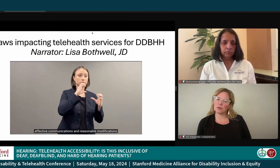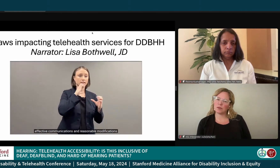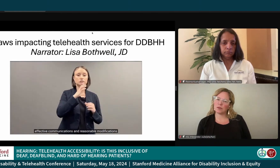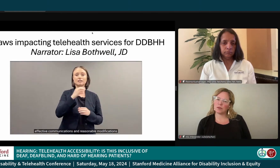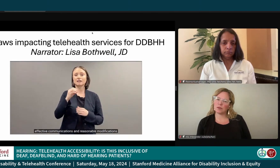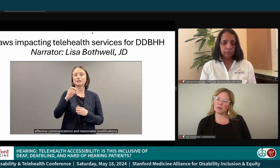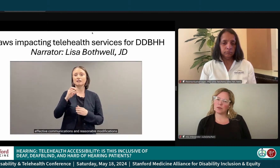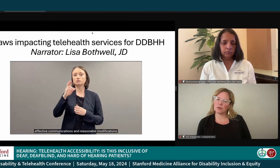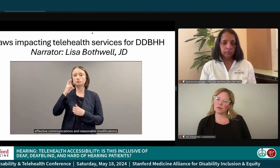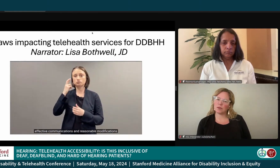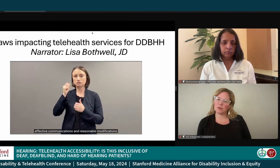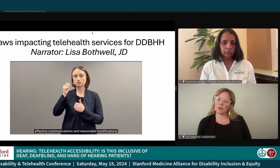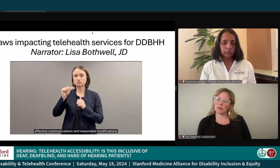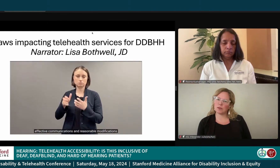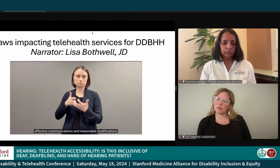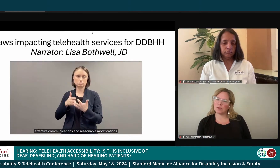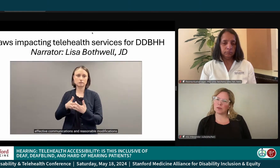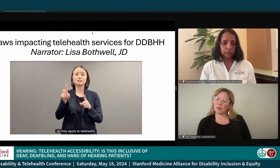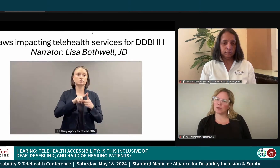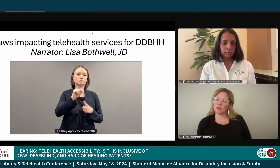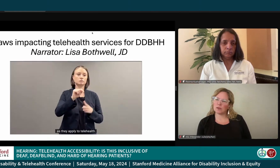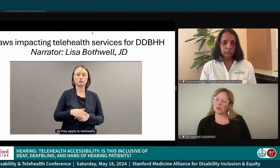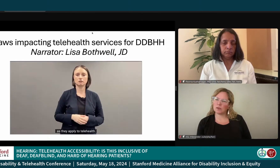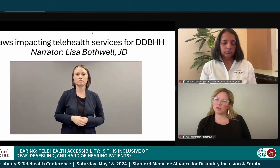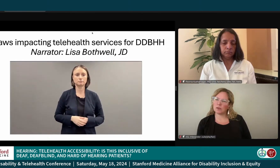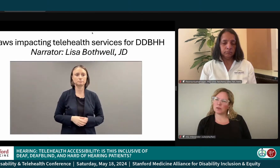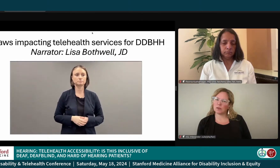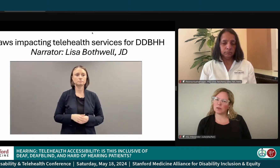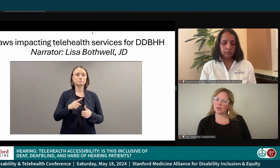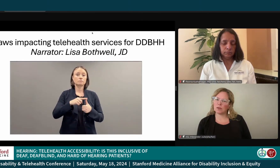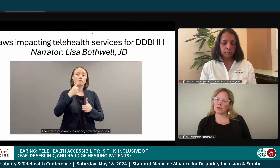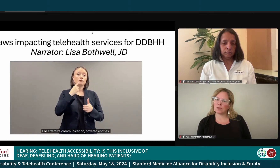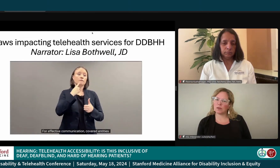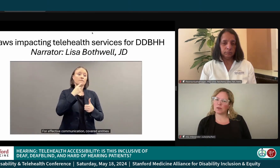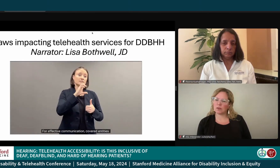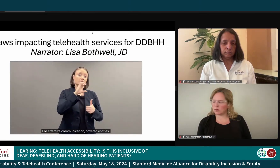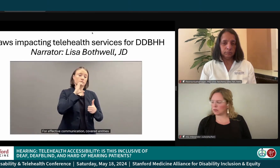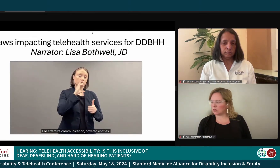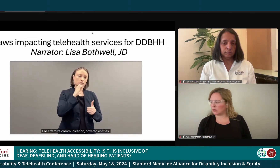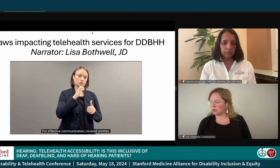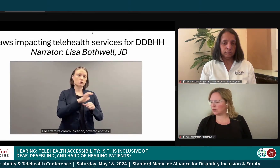and reasonable modifications as they apply to telehealth. For effective communication